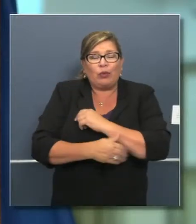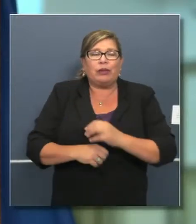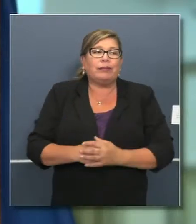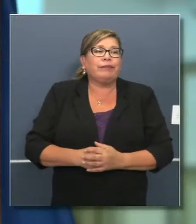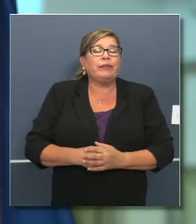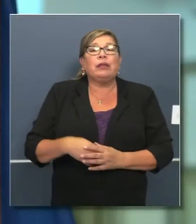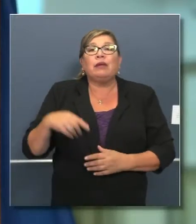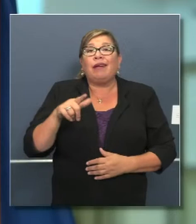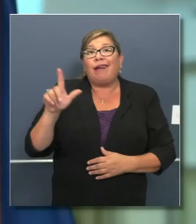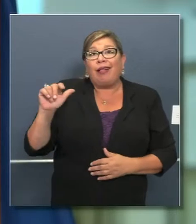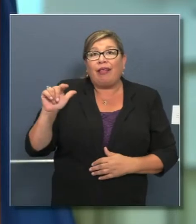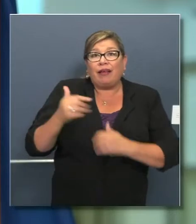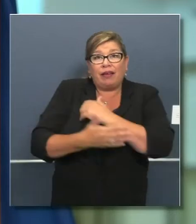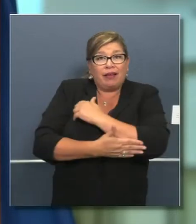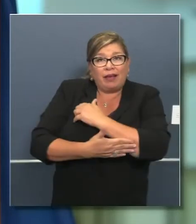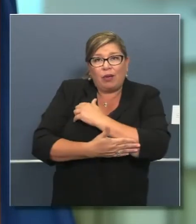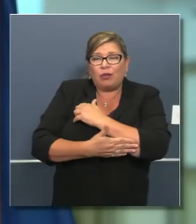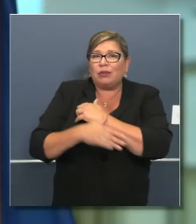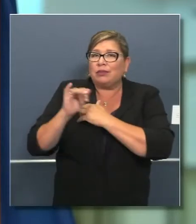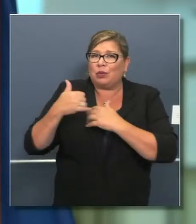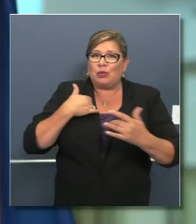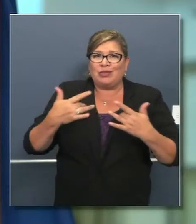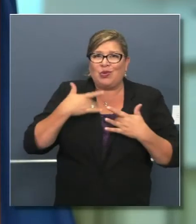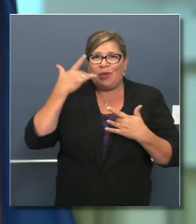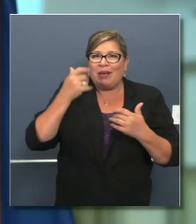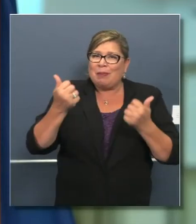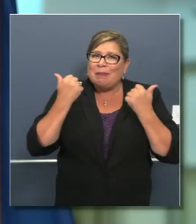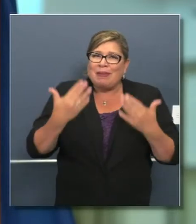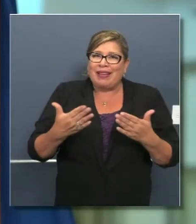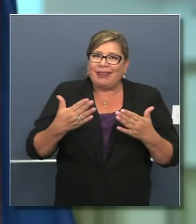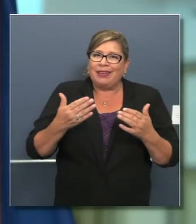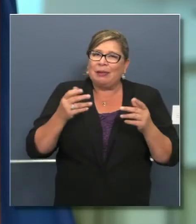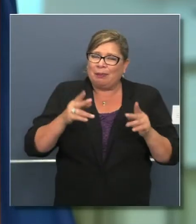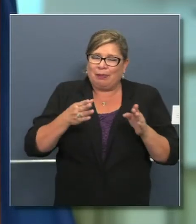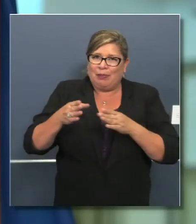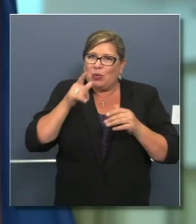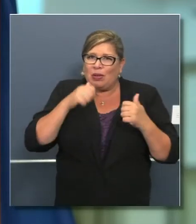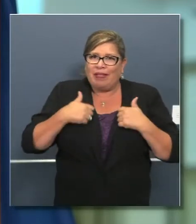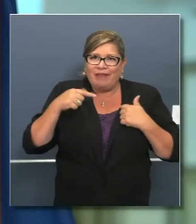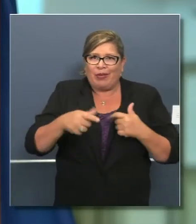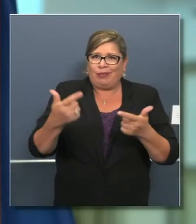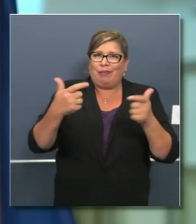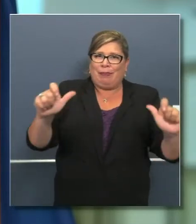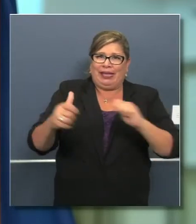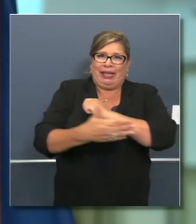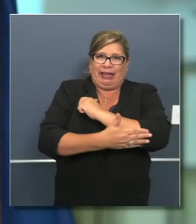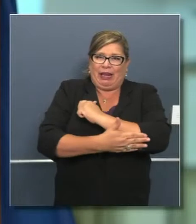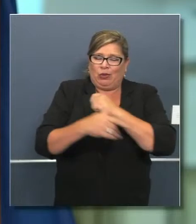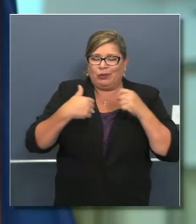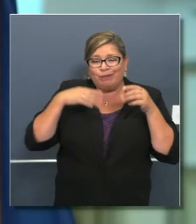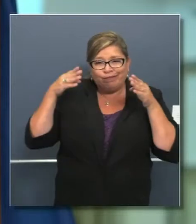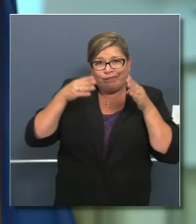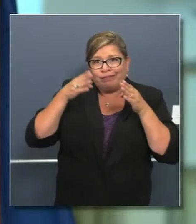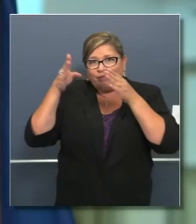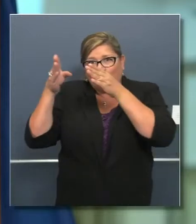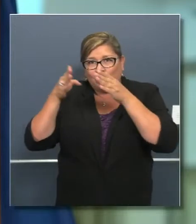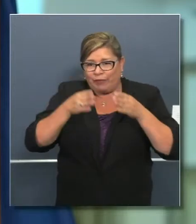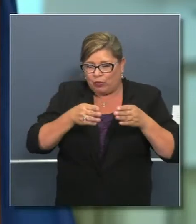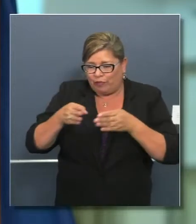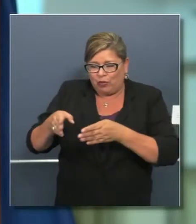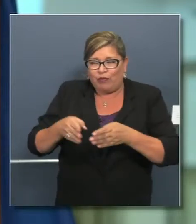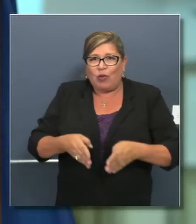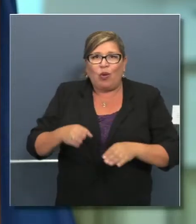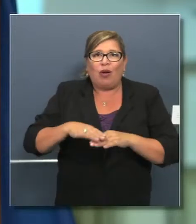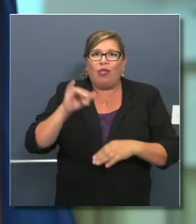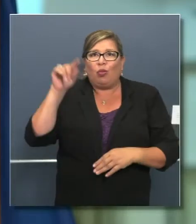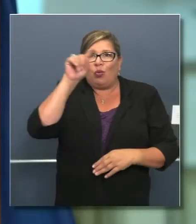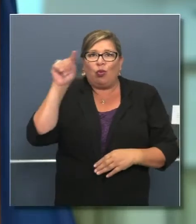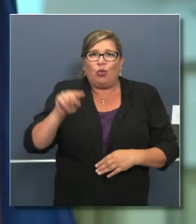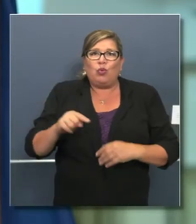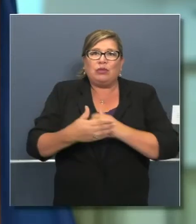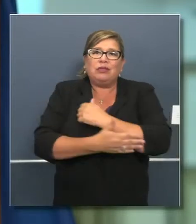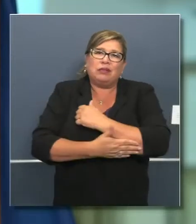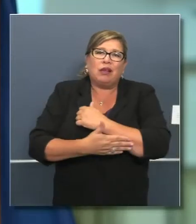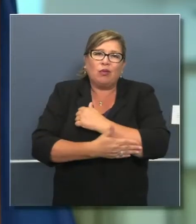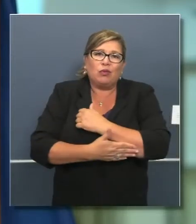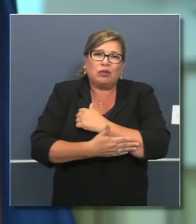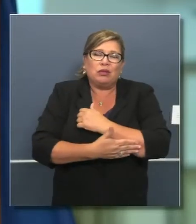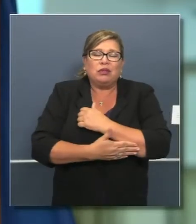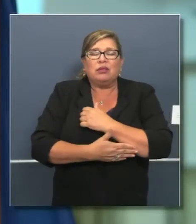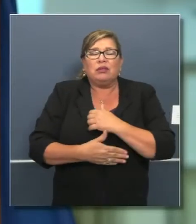and scale remains a point of focus and emphasis that those counties are reflected in the data